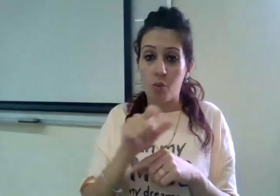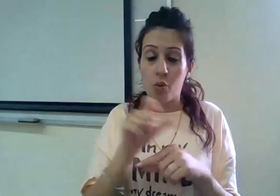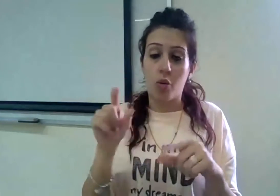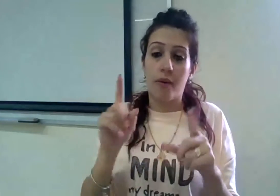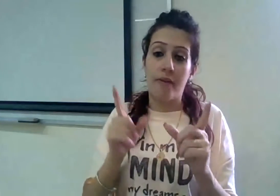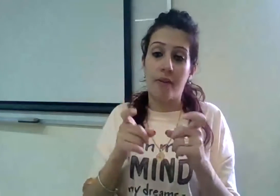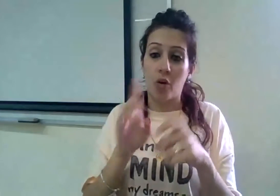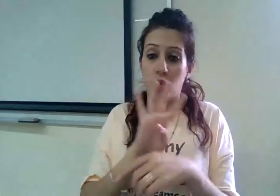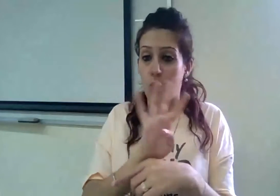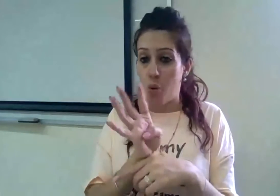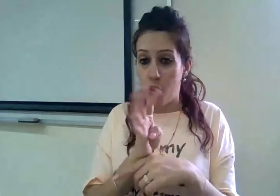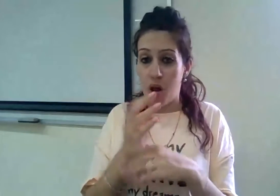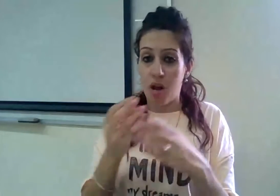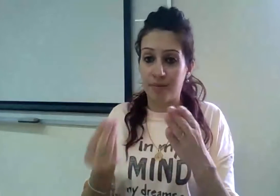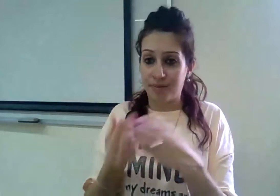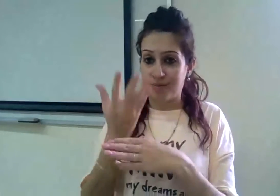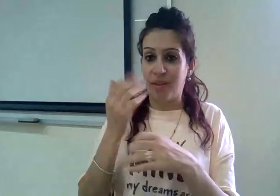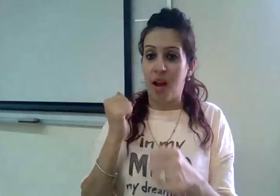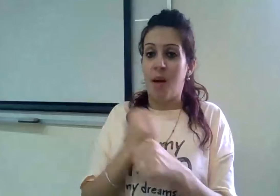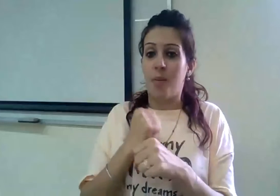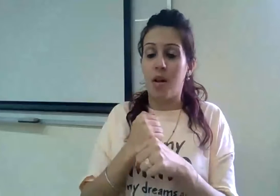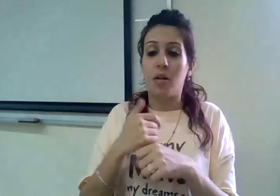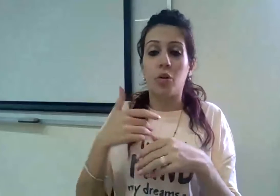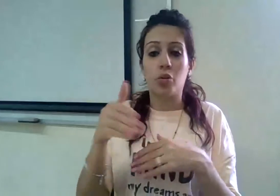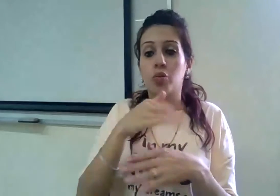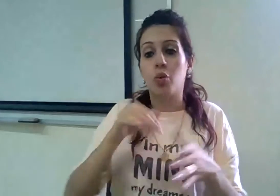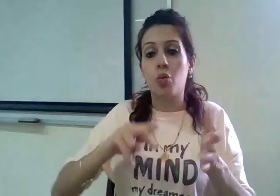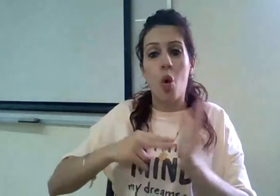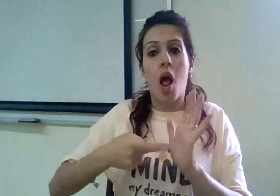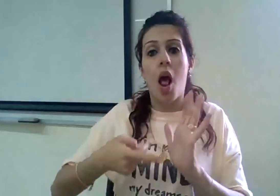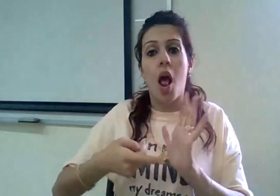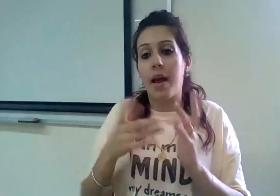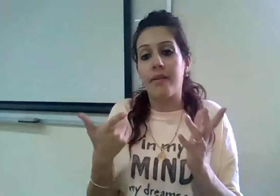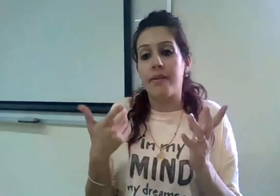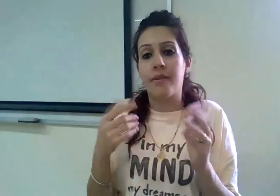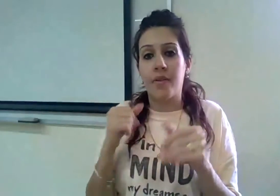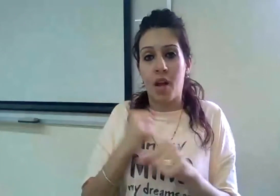But on the other hand, we just had launched the